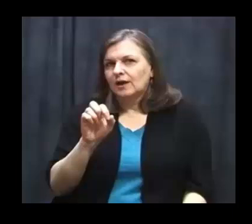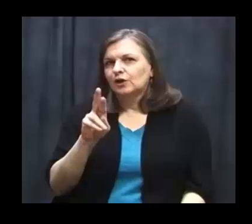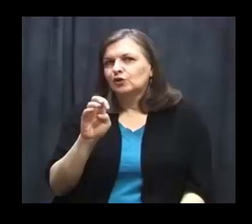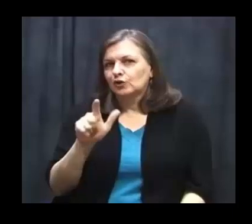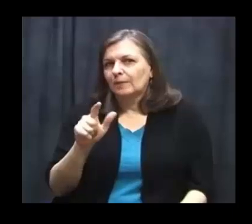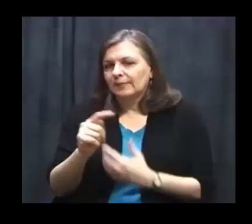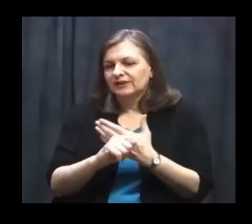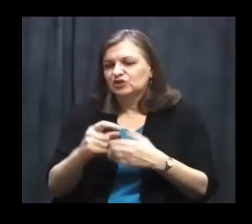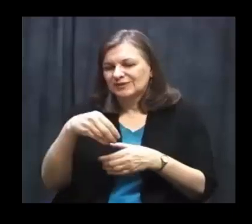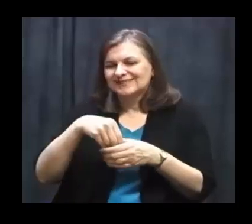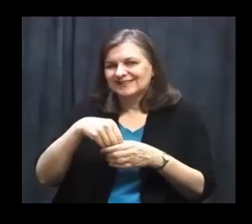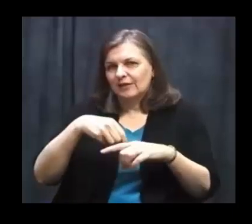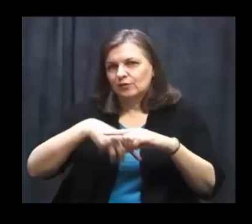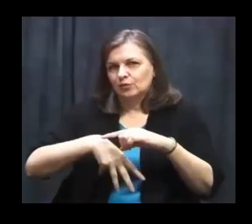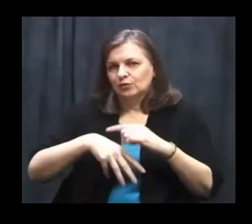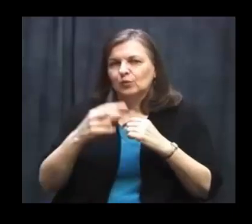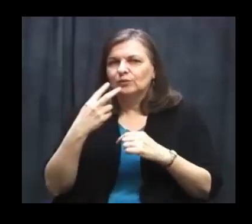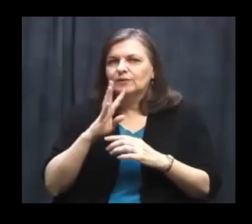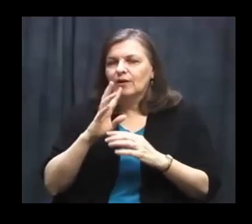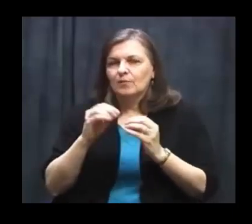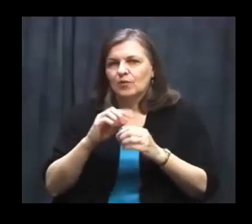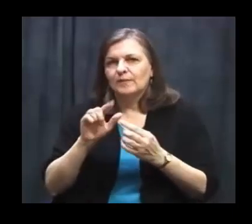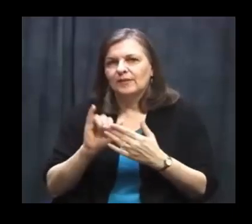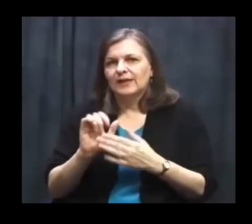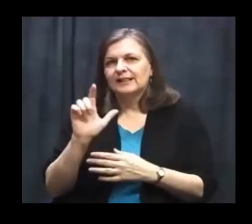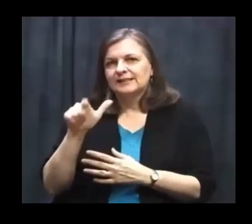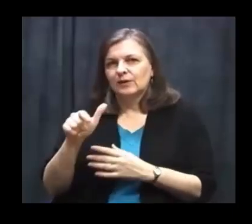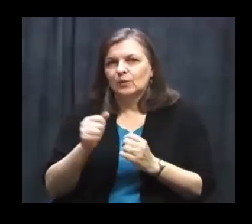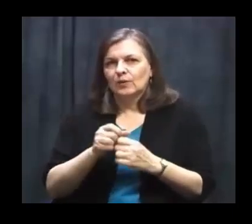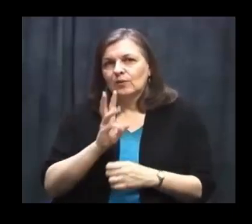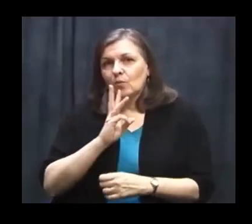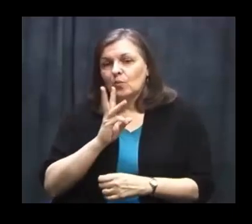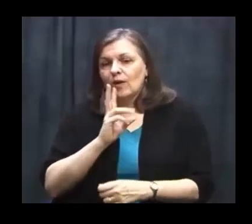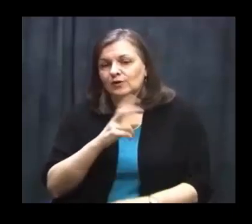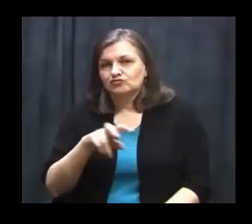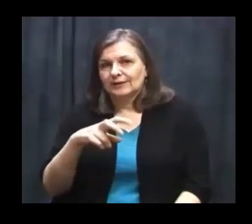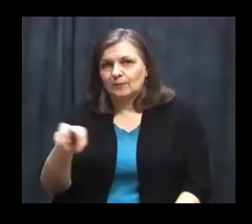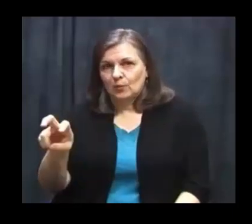a layer on the inside here will see that more later with water transport